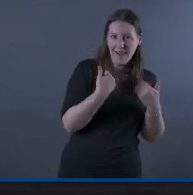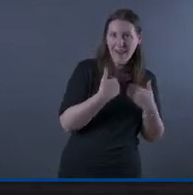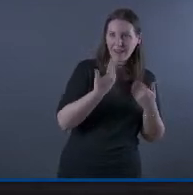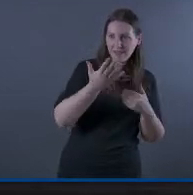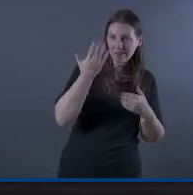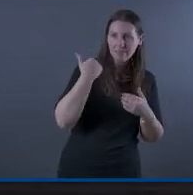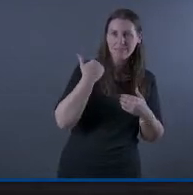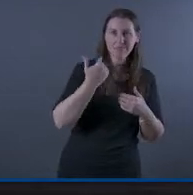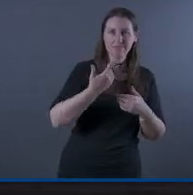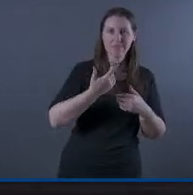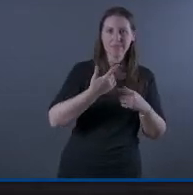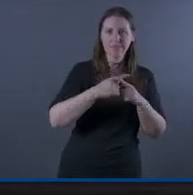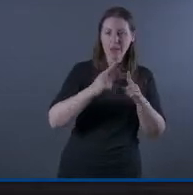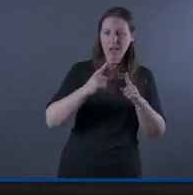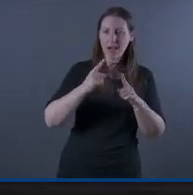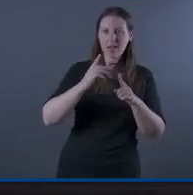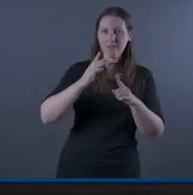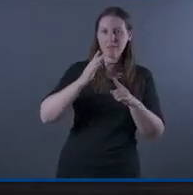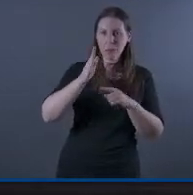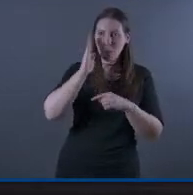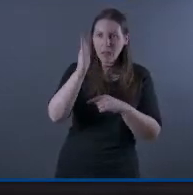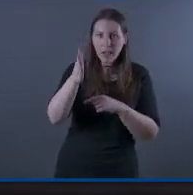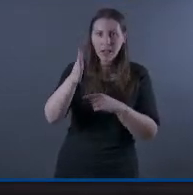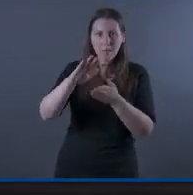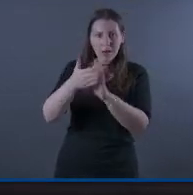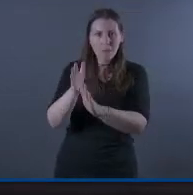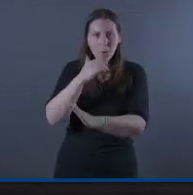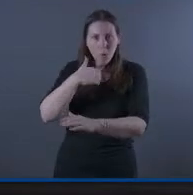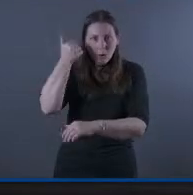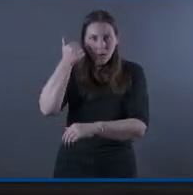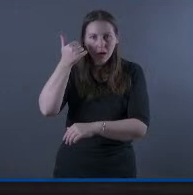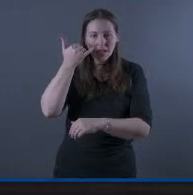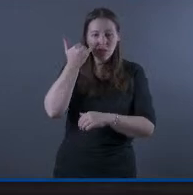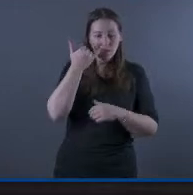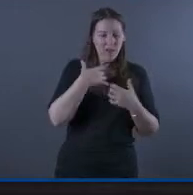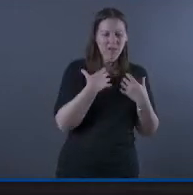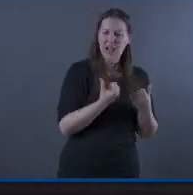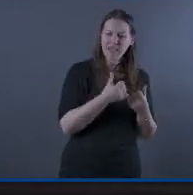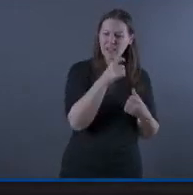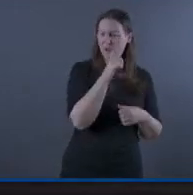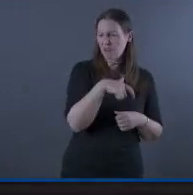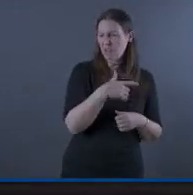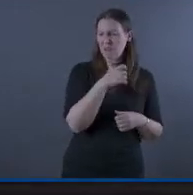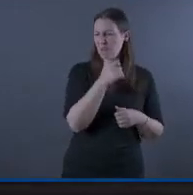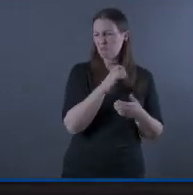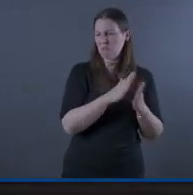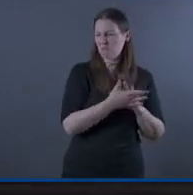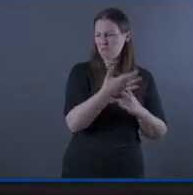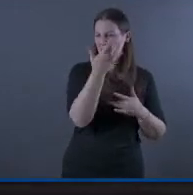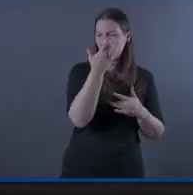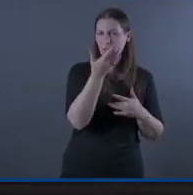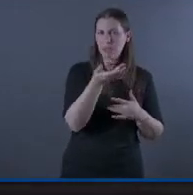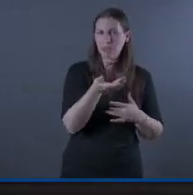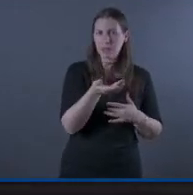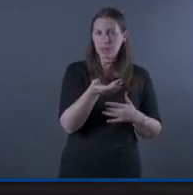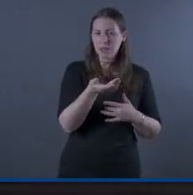as well. So when you're healthy and you feel like you don't need it, do your part to protect the vulnerable folks in the community.